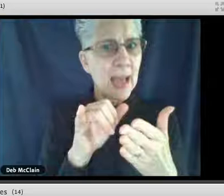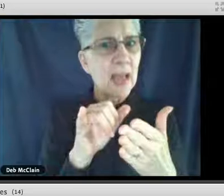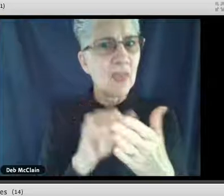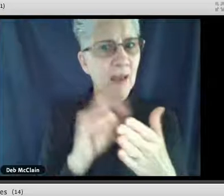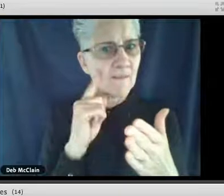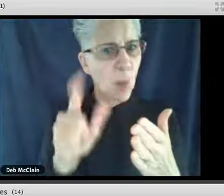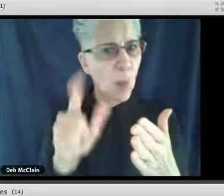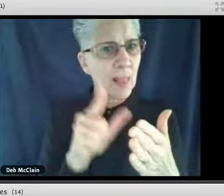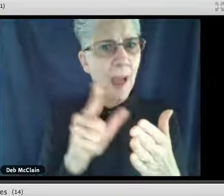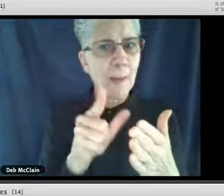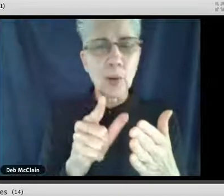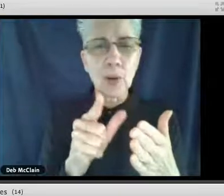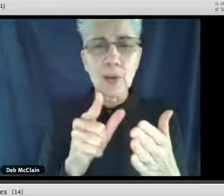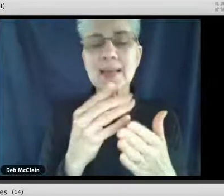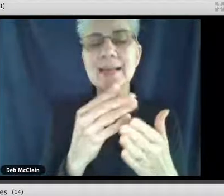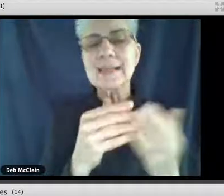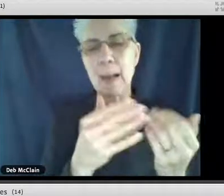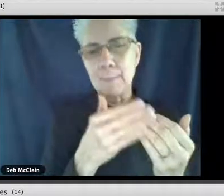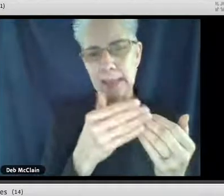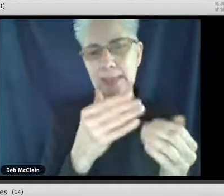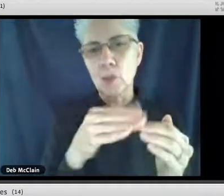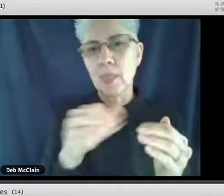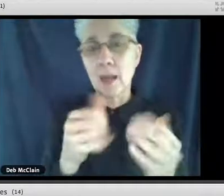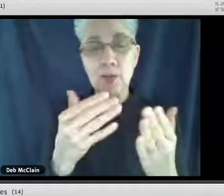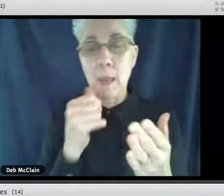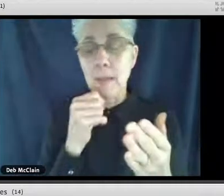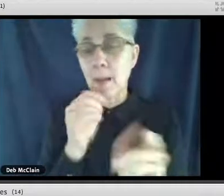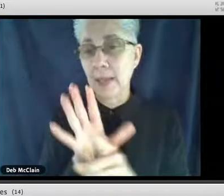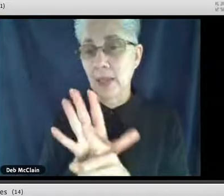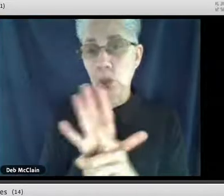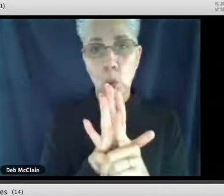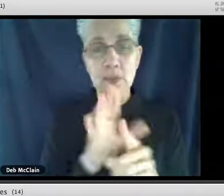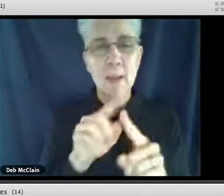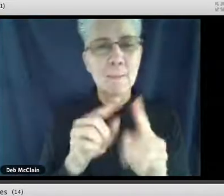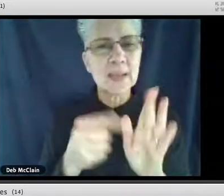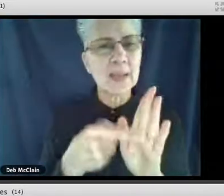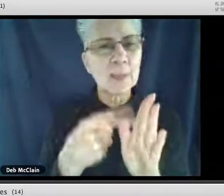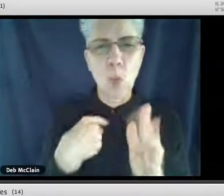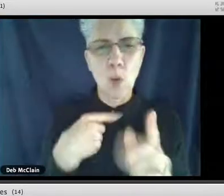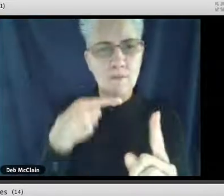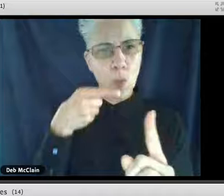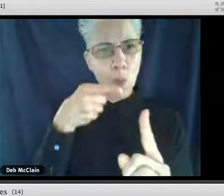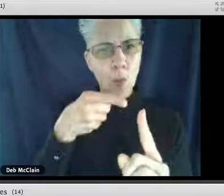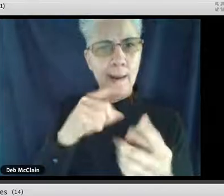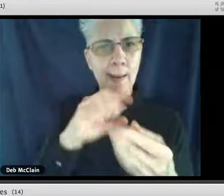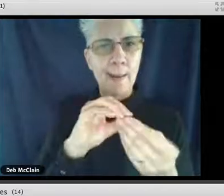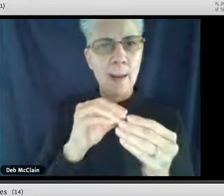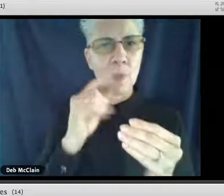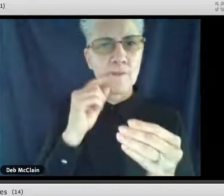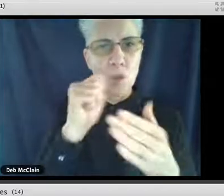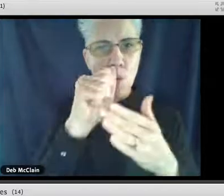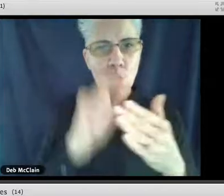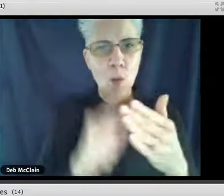Some are better than others, and this might not be yours, but sometimes, you know, we have one main number for all of our locations because we have one